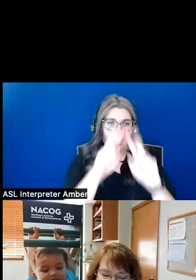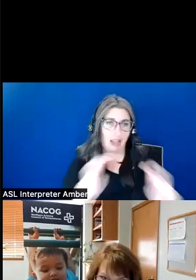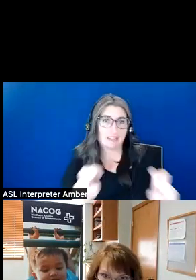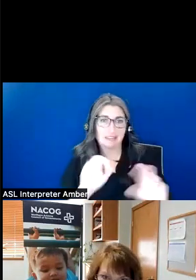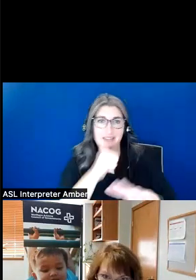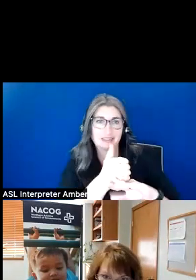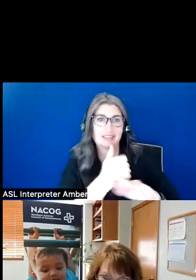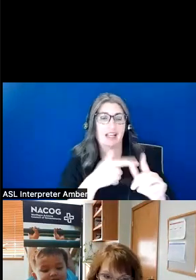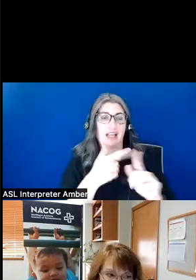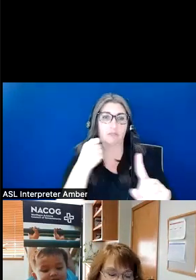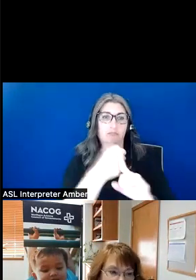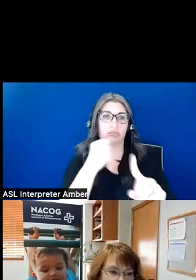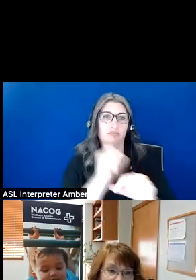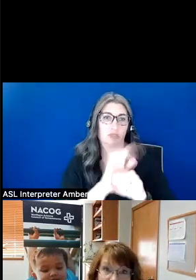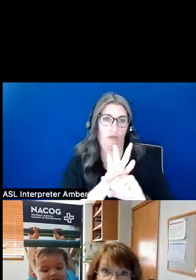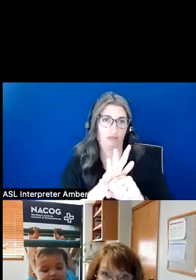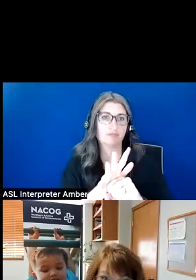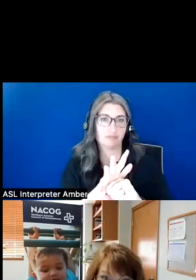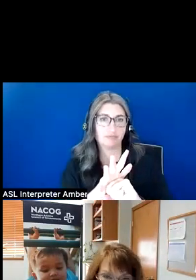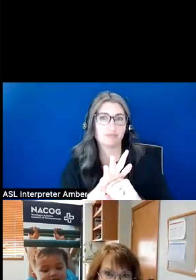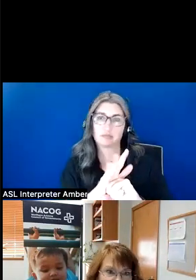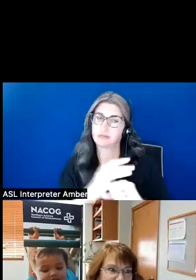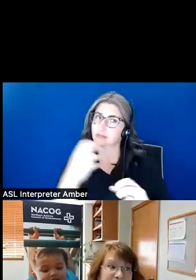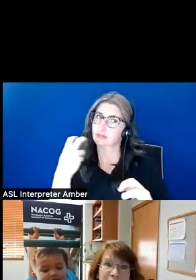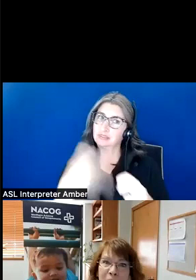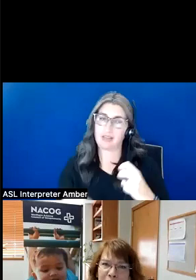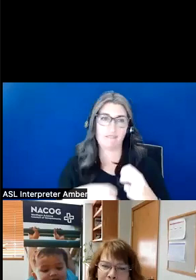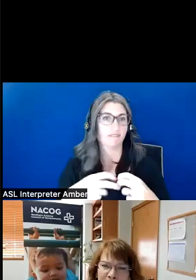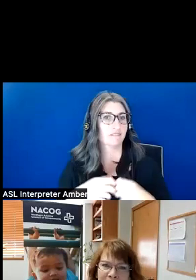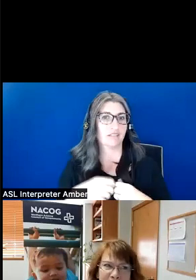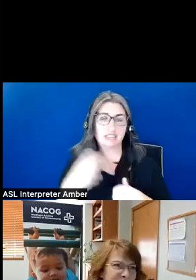And then COVID happened. It's been hard. We do hard work.